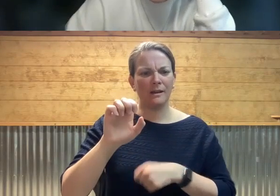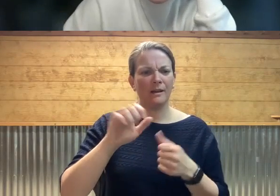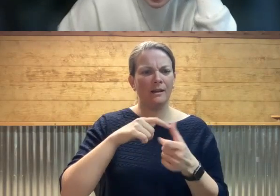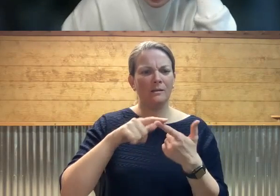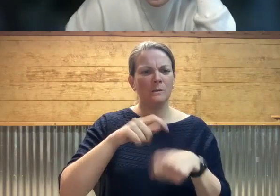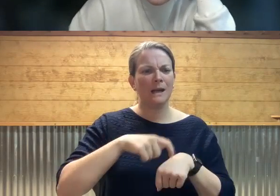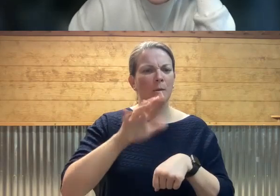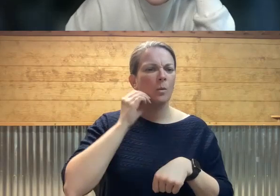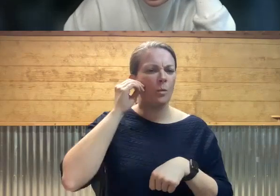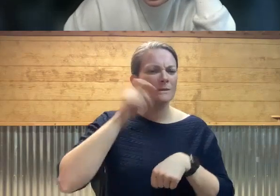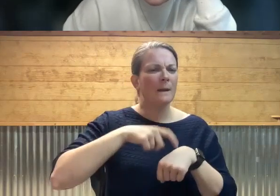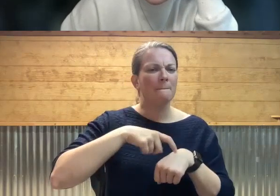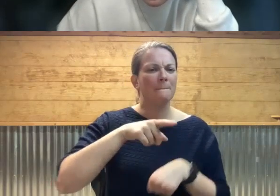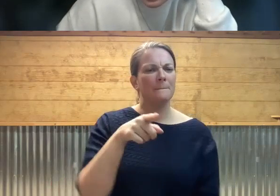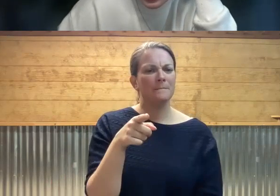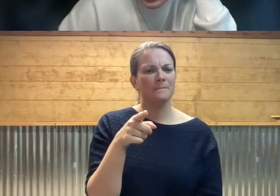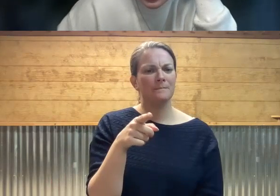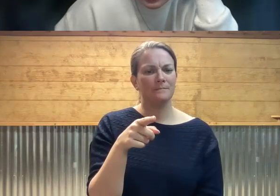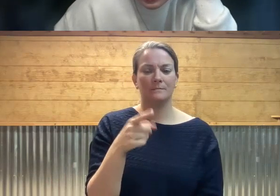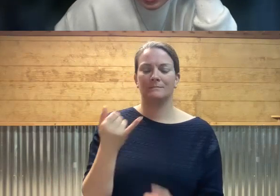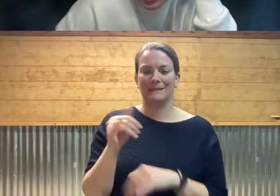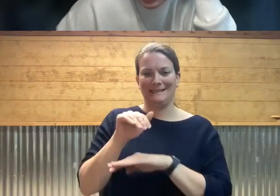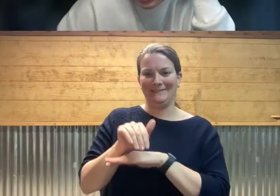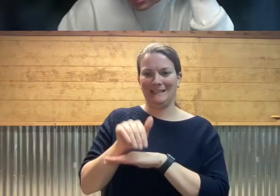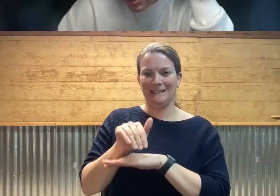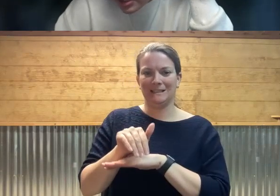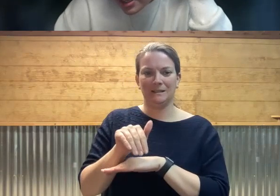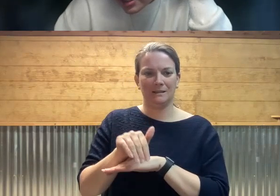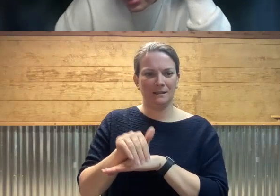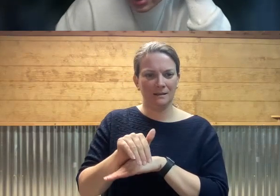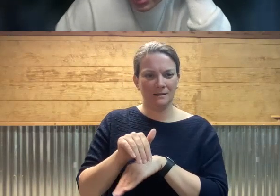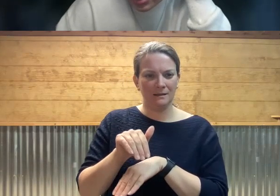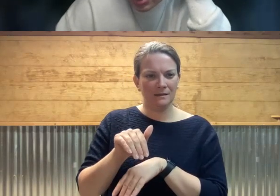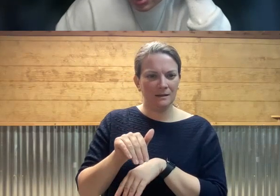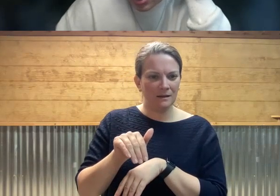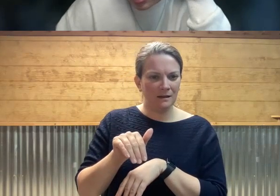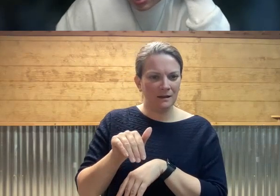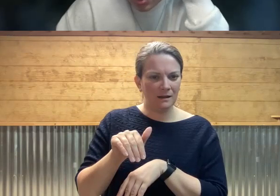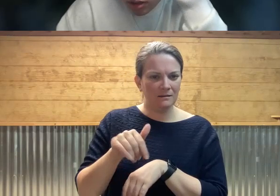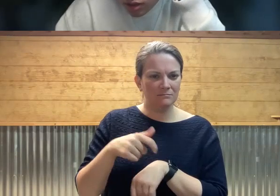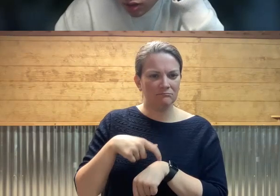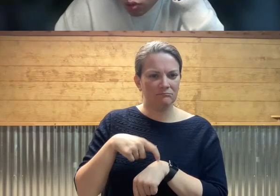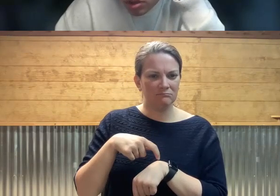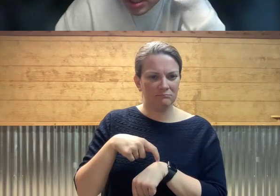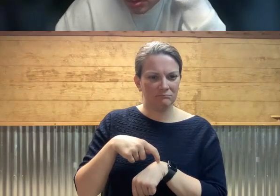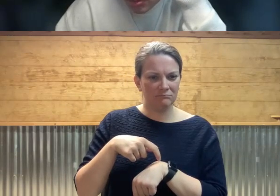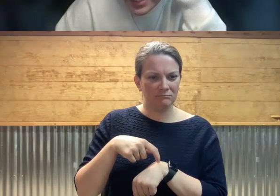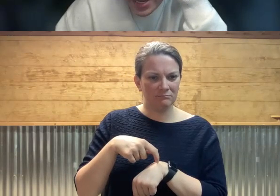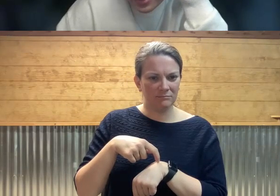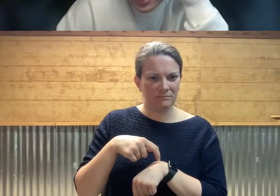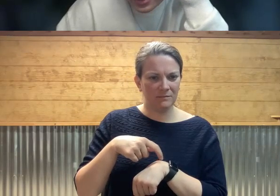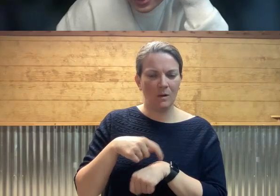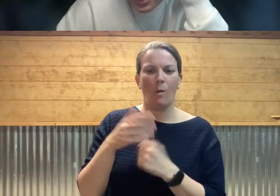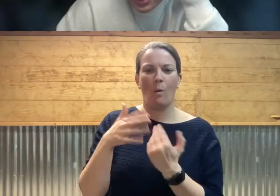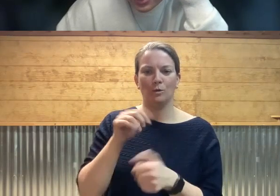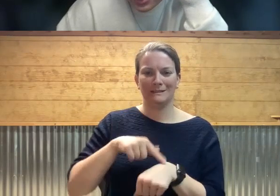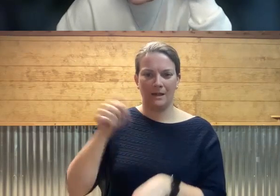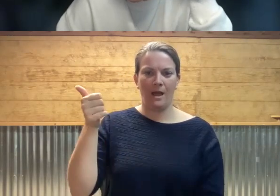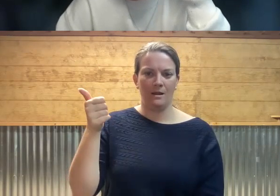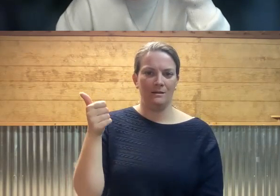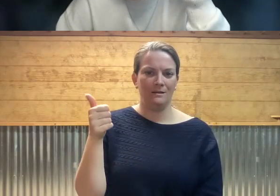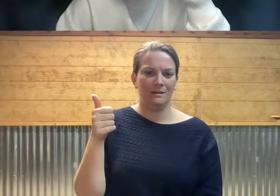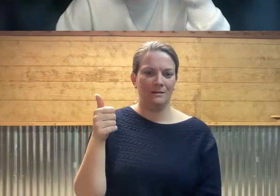We are in the evening at nights. a quarter to 10 ready time.